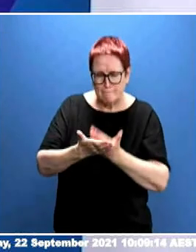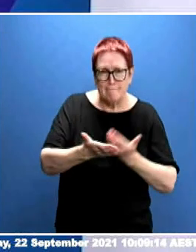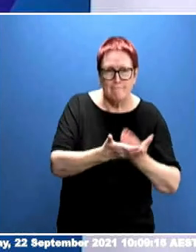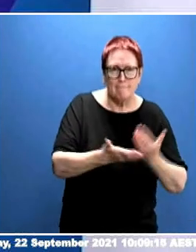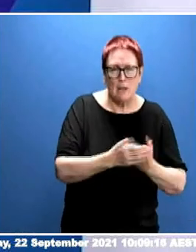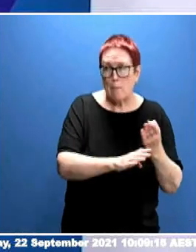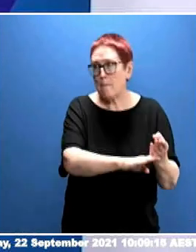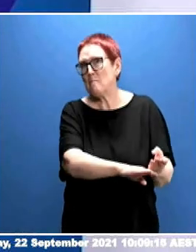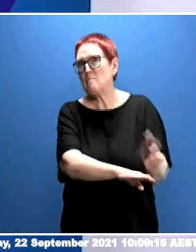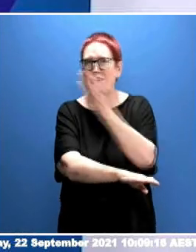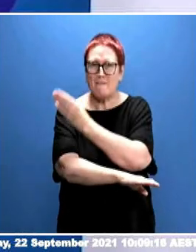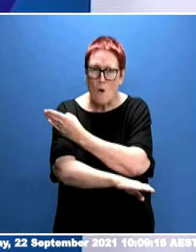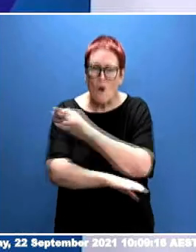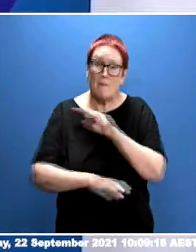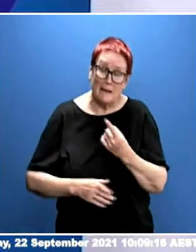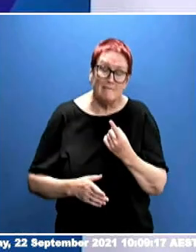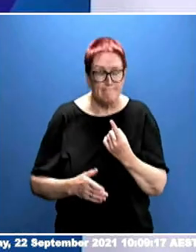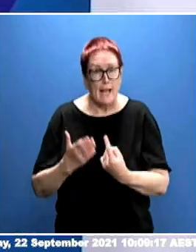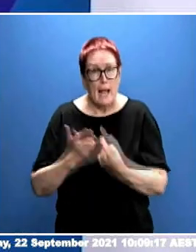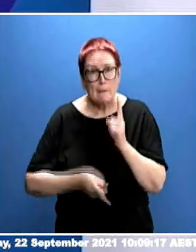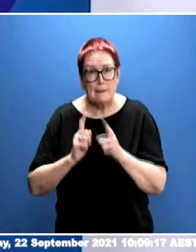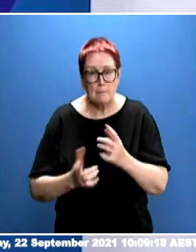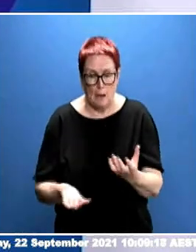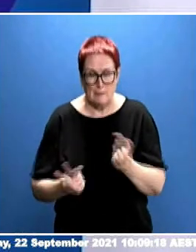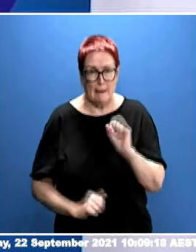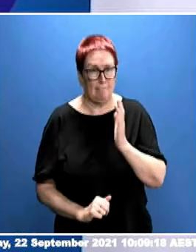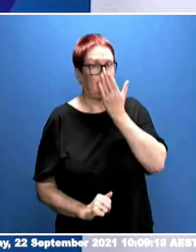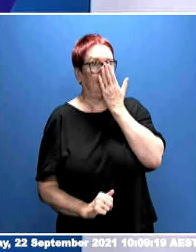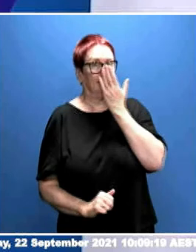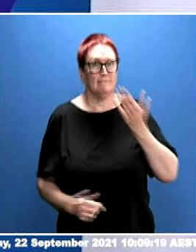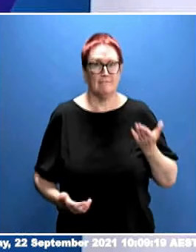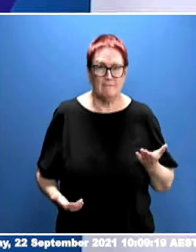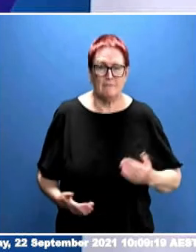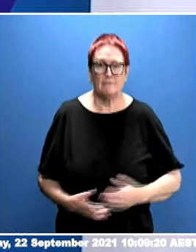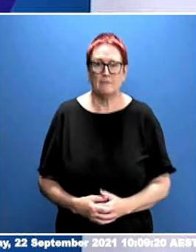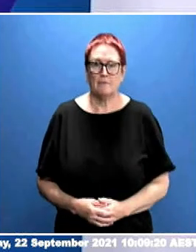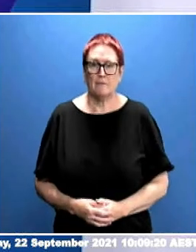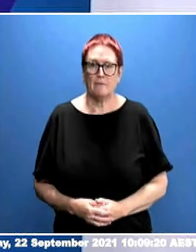it's a difficulty and it's a difficulty that I have to say is in part due to the